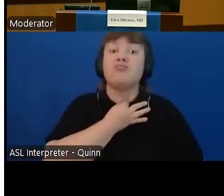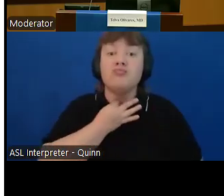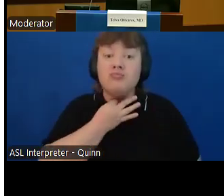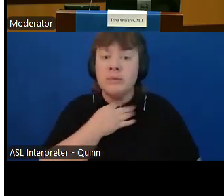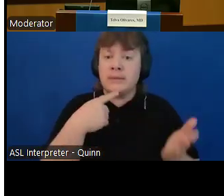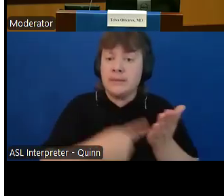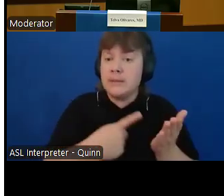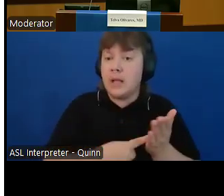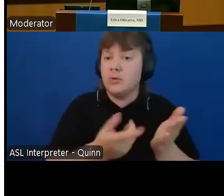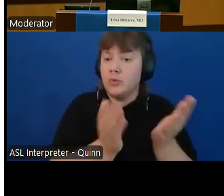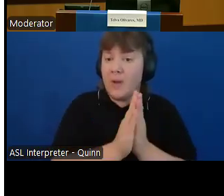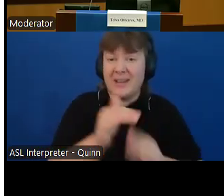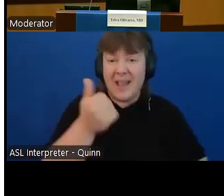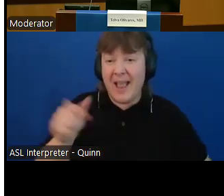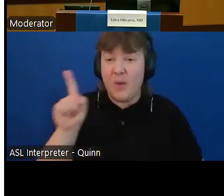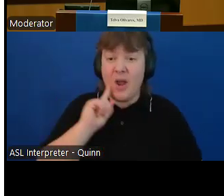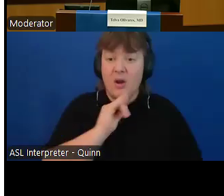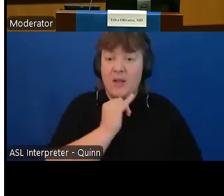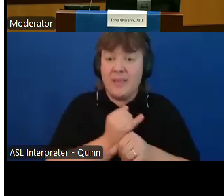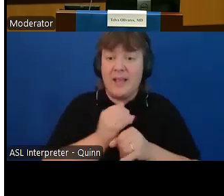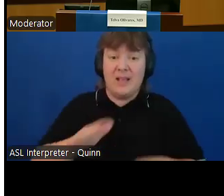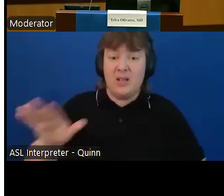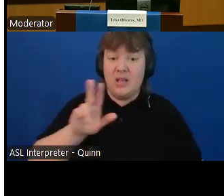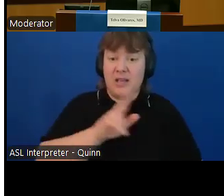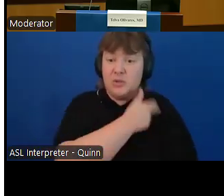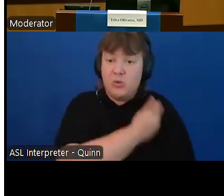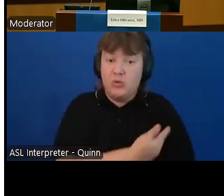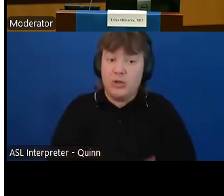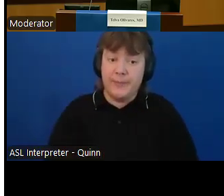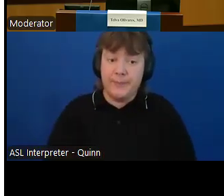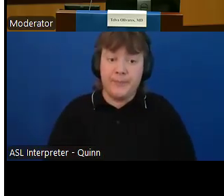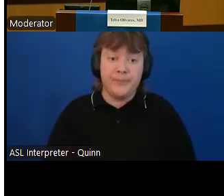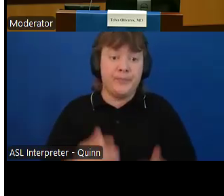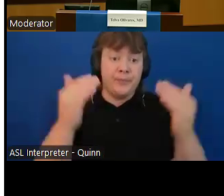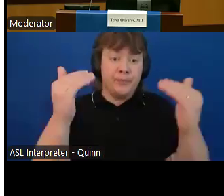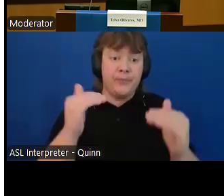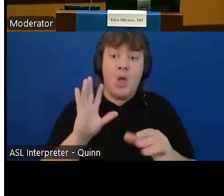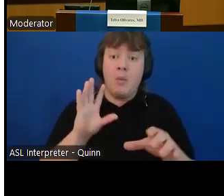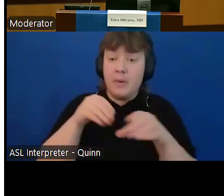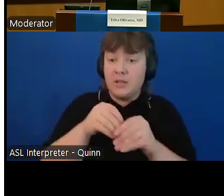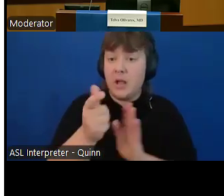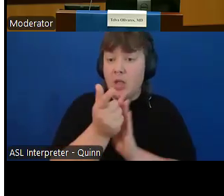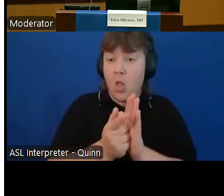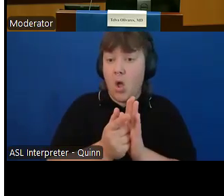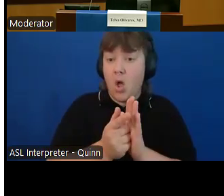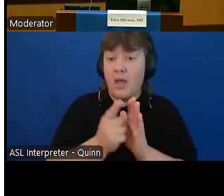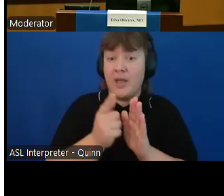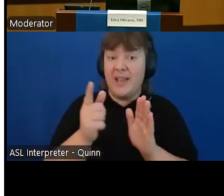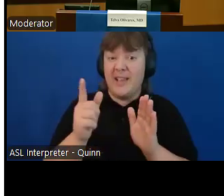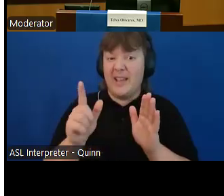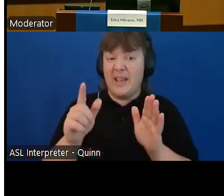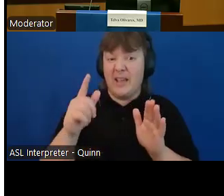the institution. Participating in the law process is voluntary for clinicians and staff. There's no